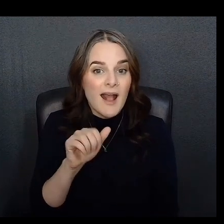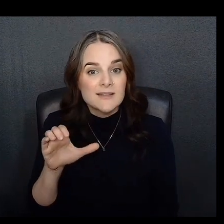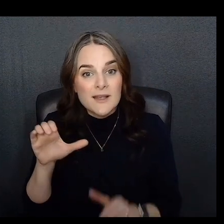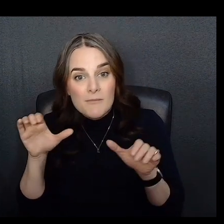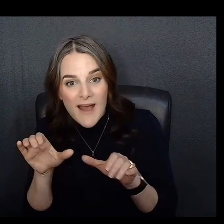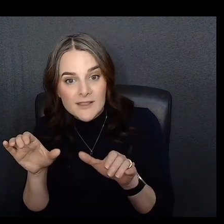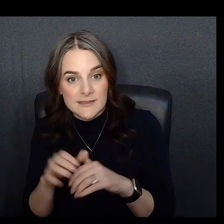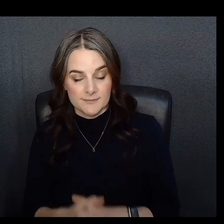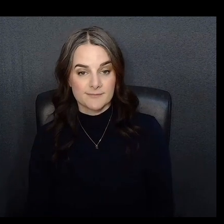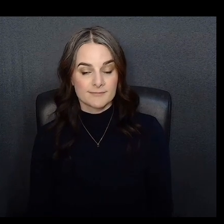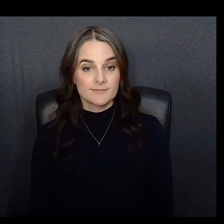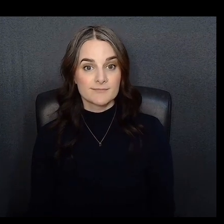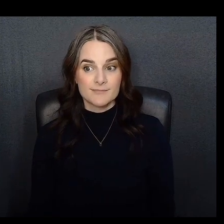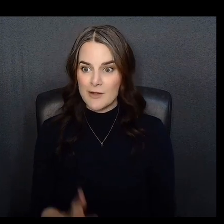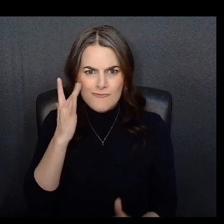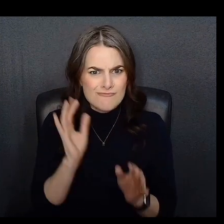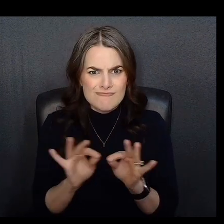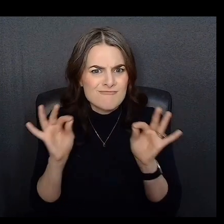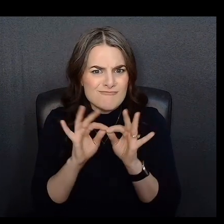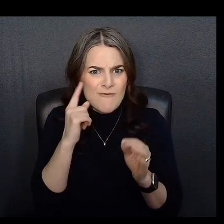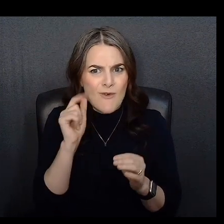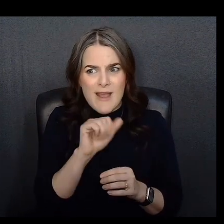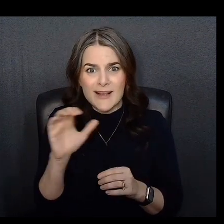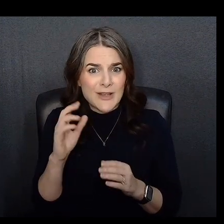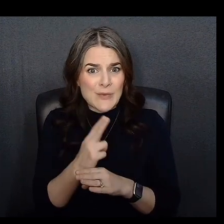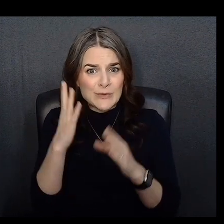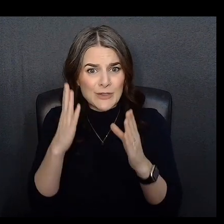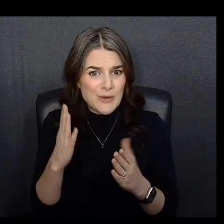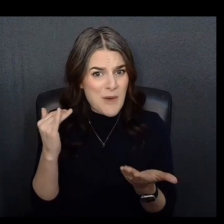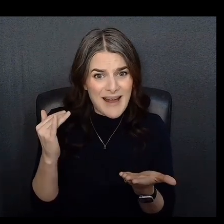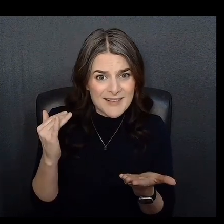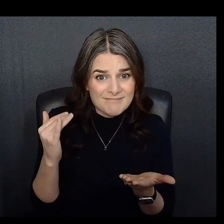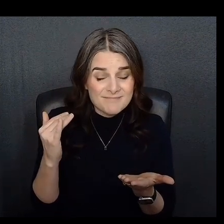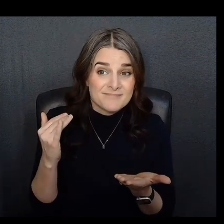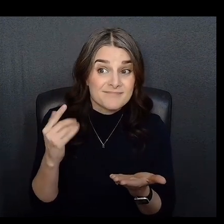So why is this important for our AAC users? And that's because AAC users will often